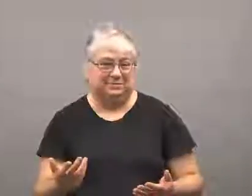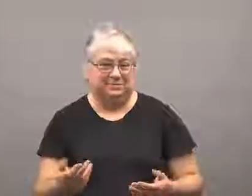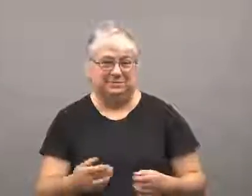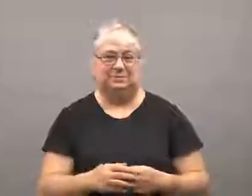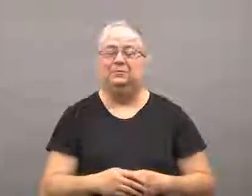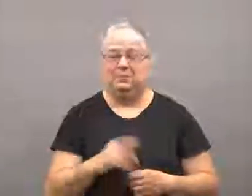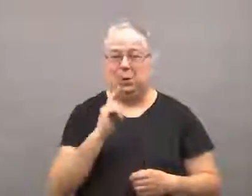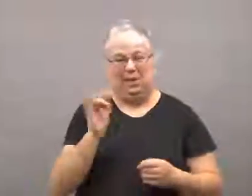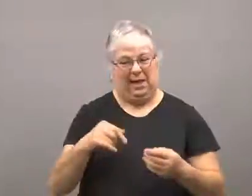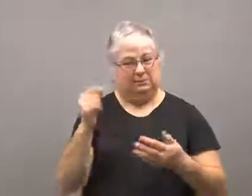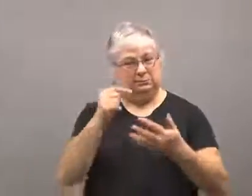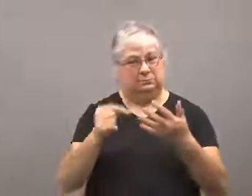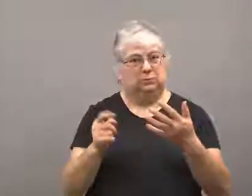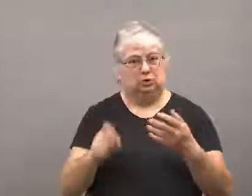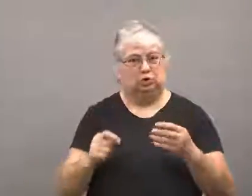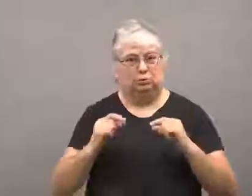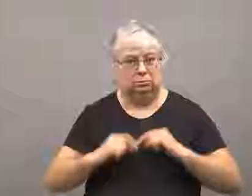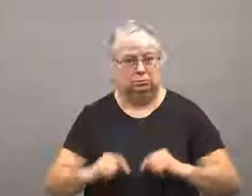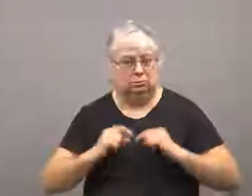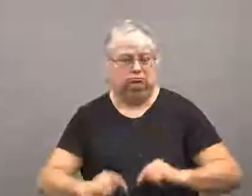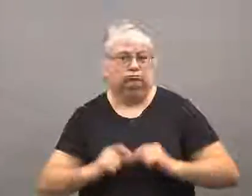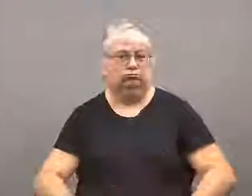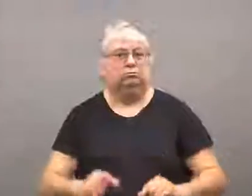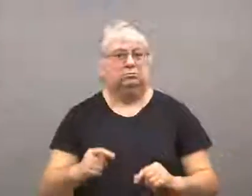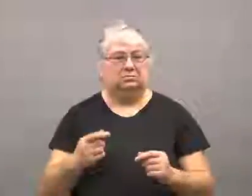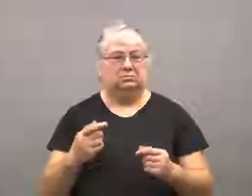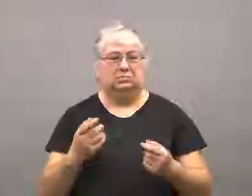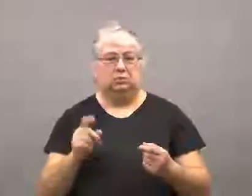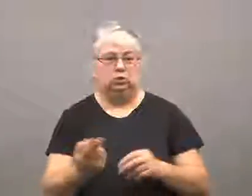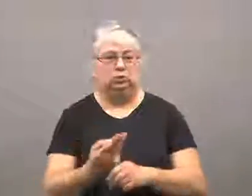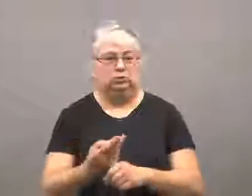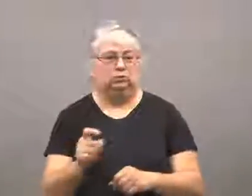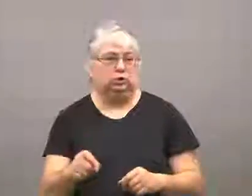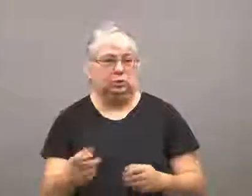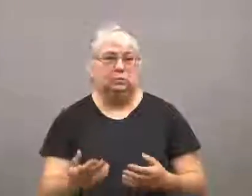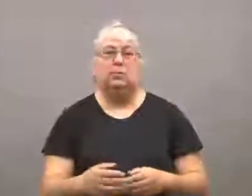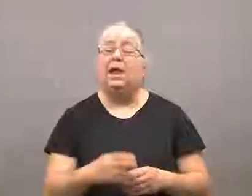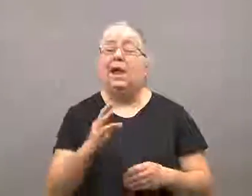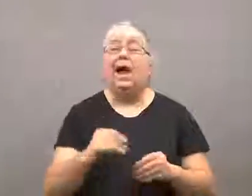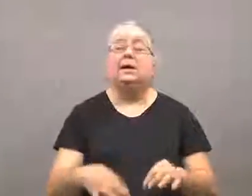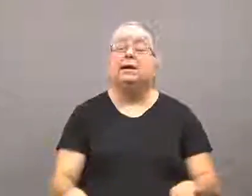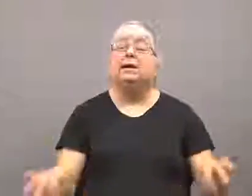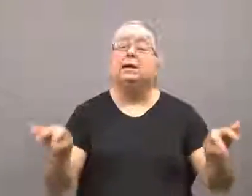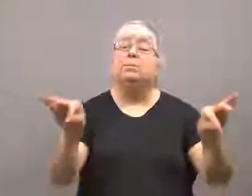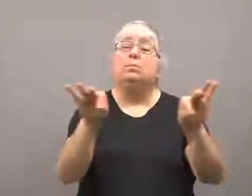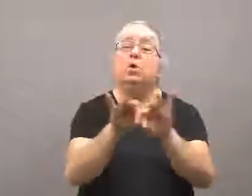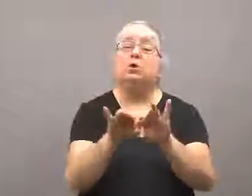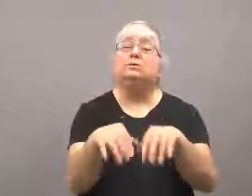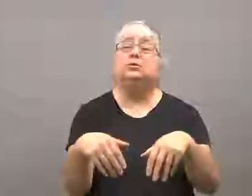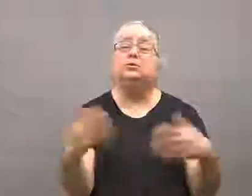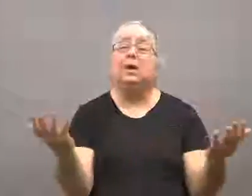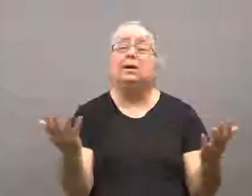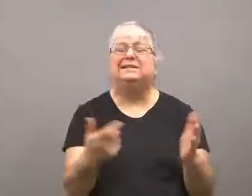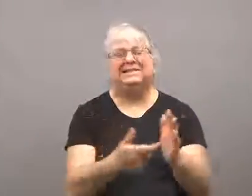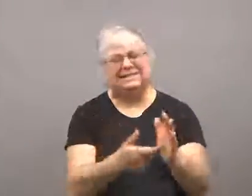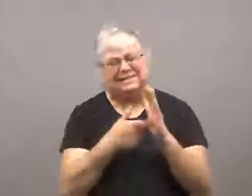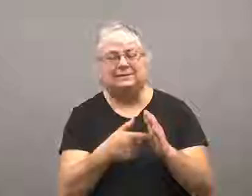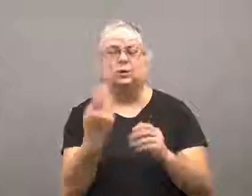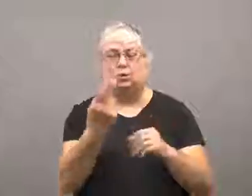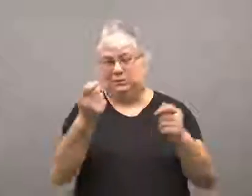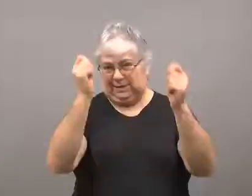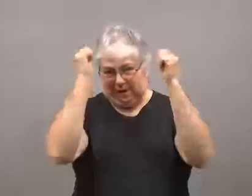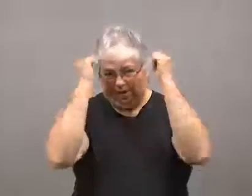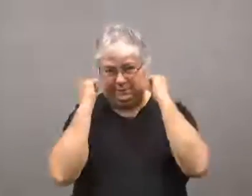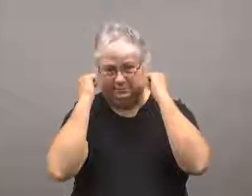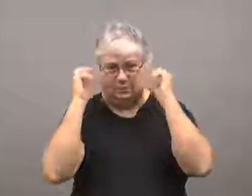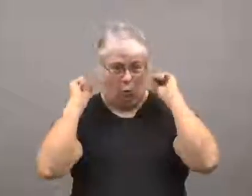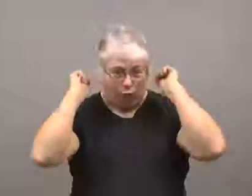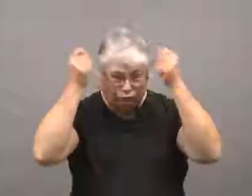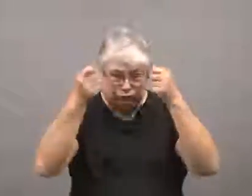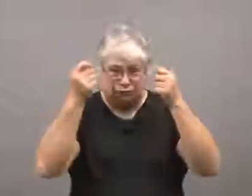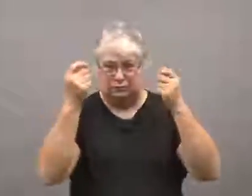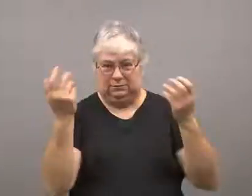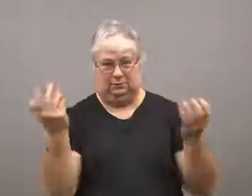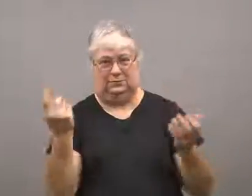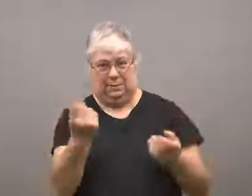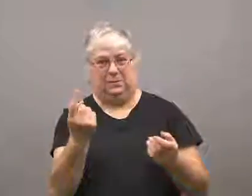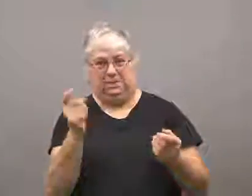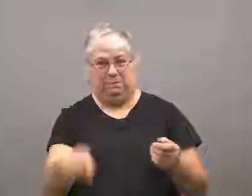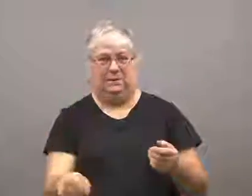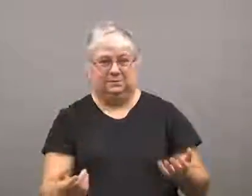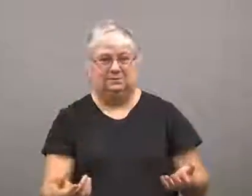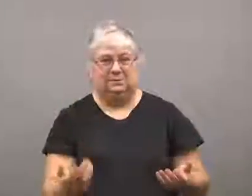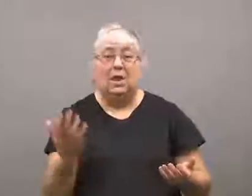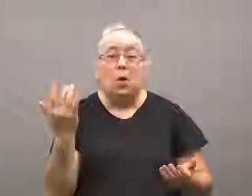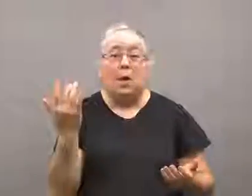Those are the layers you need to be wearing.